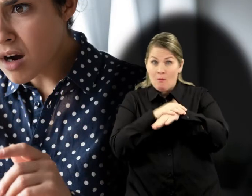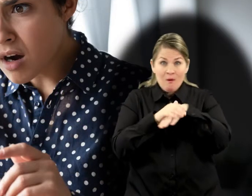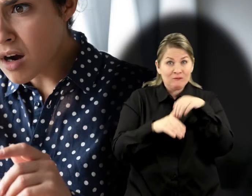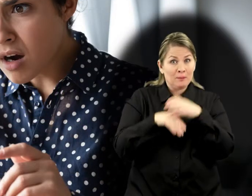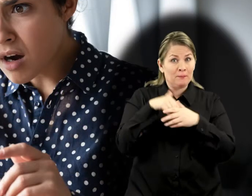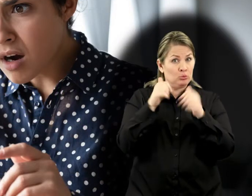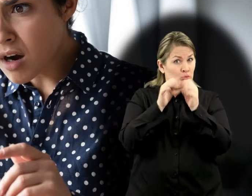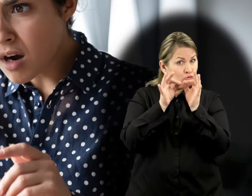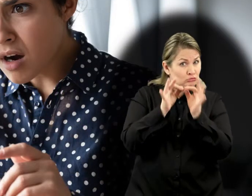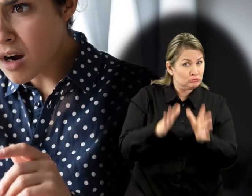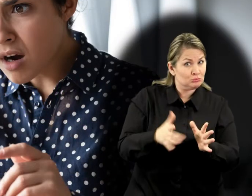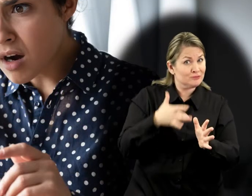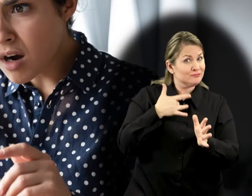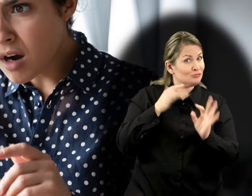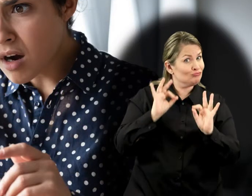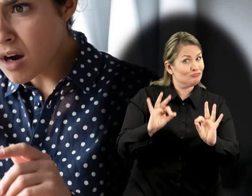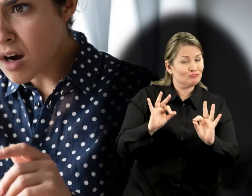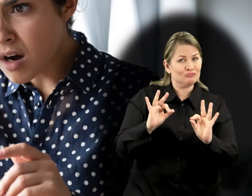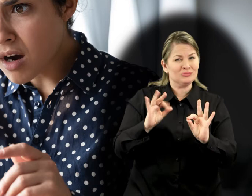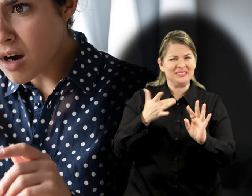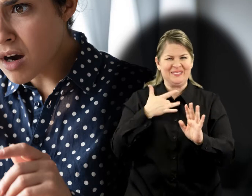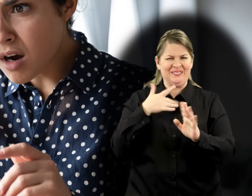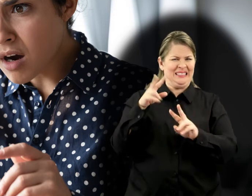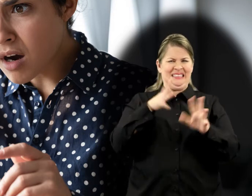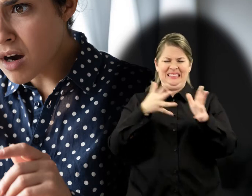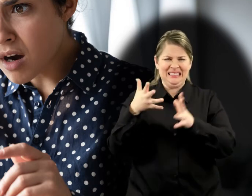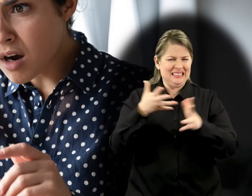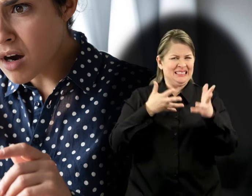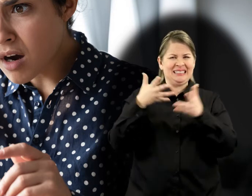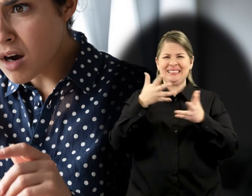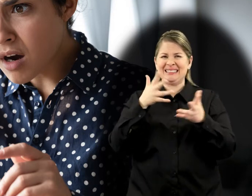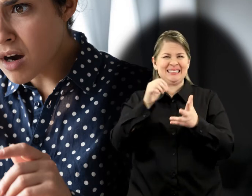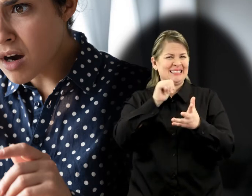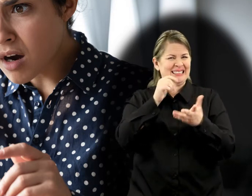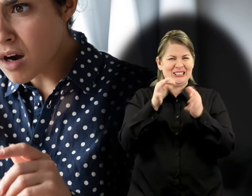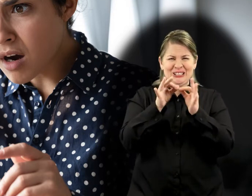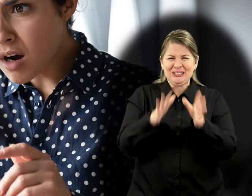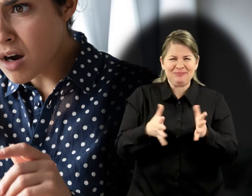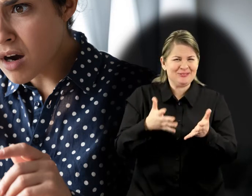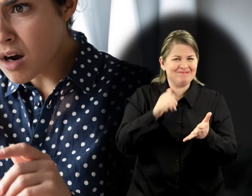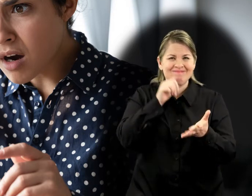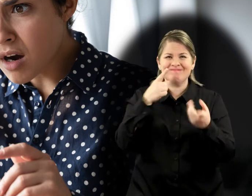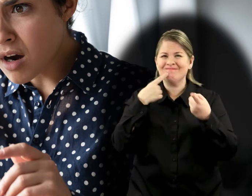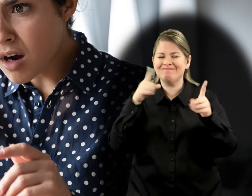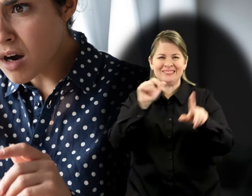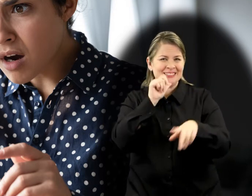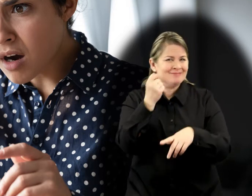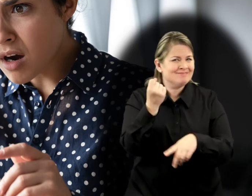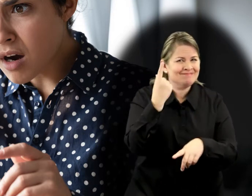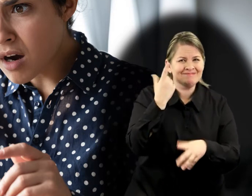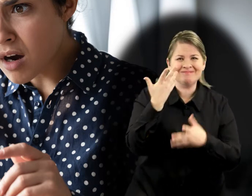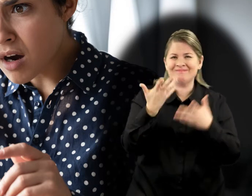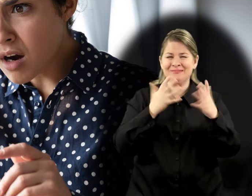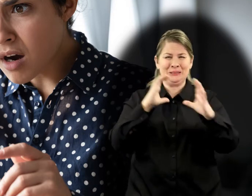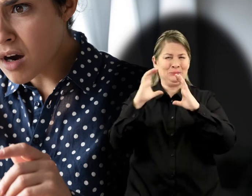During the session, make sure you're comfortable with the interpreter and that you and the person who is deaf are getting the information you need.